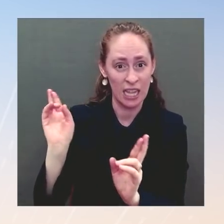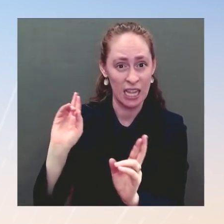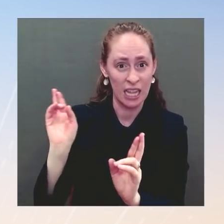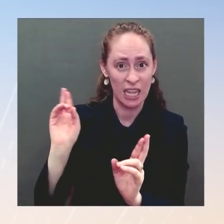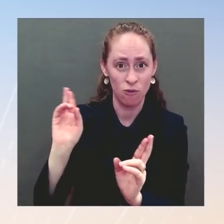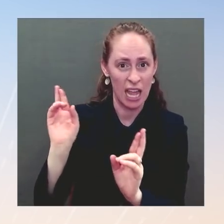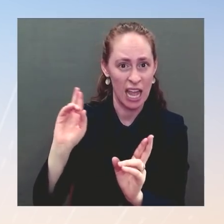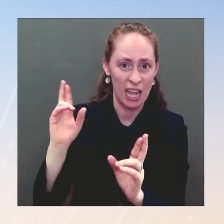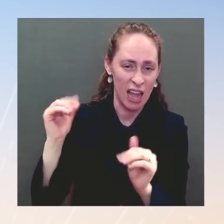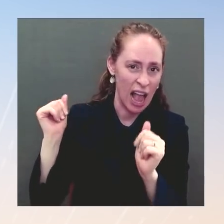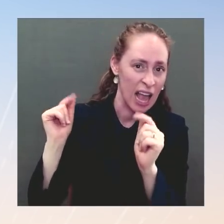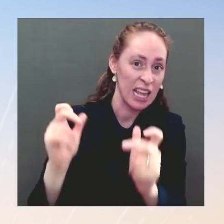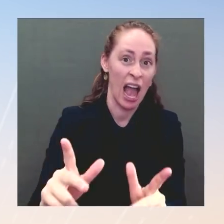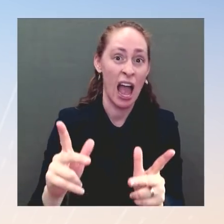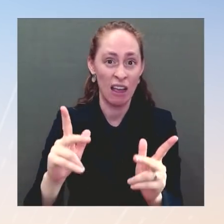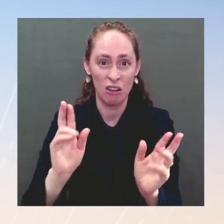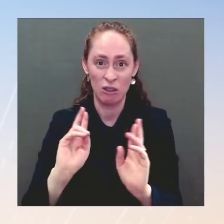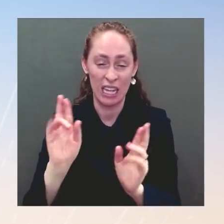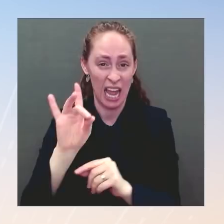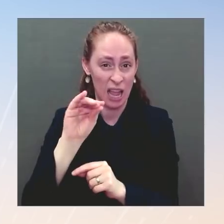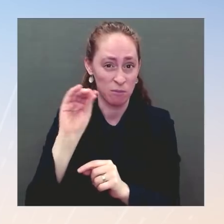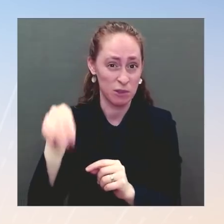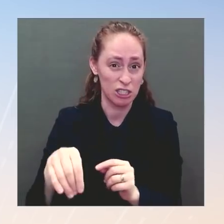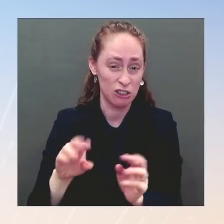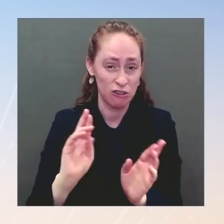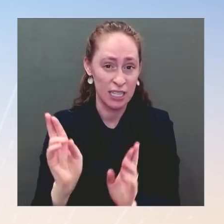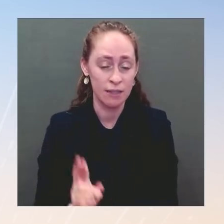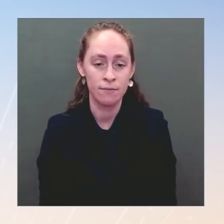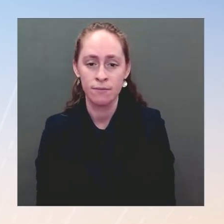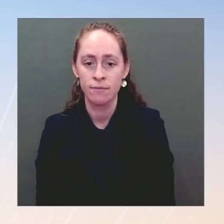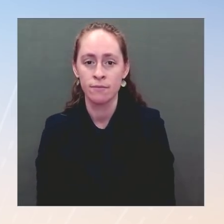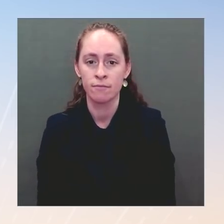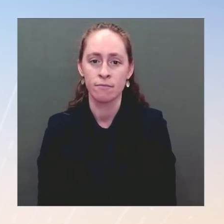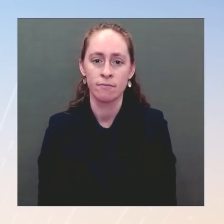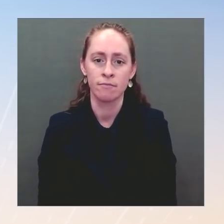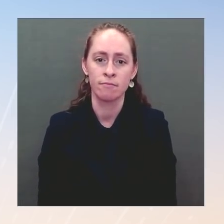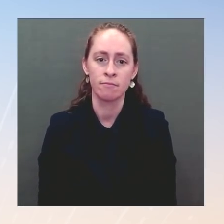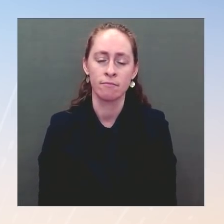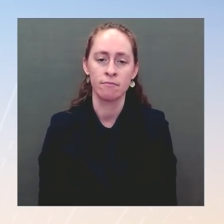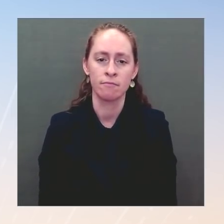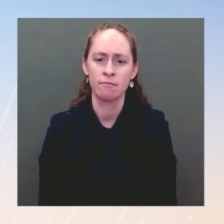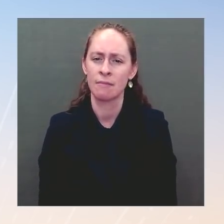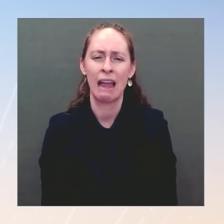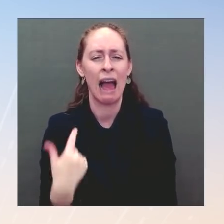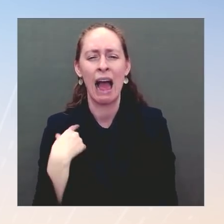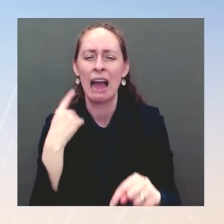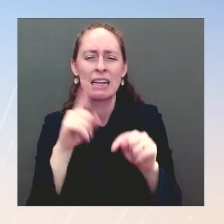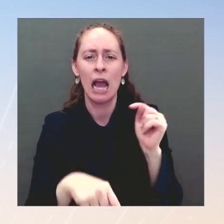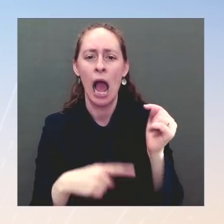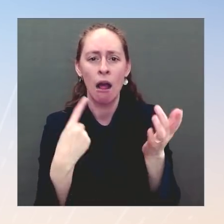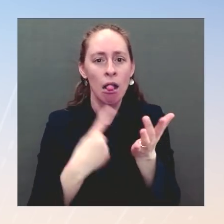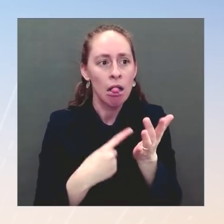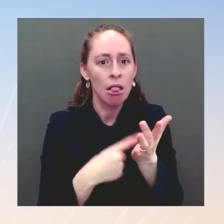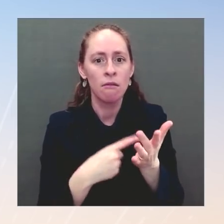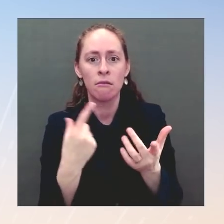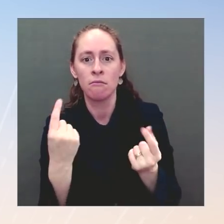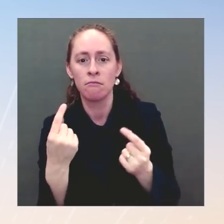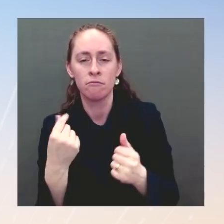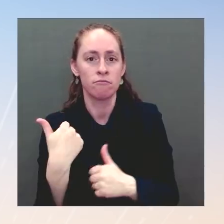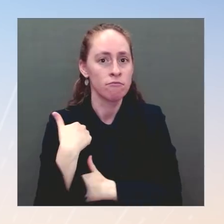But as I said just a few minutes ago, we -- they are in an attack position. That remains the case. The Press: Okay. And then to follow up